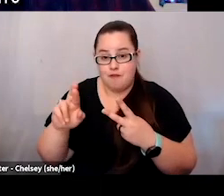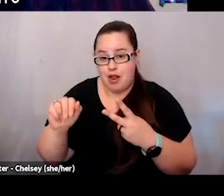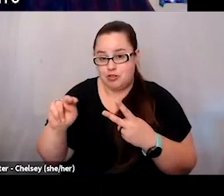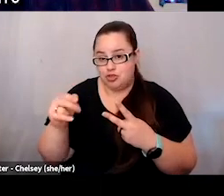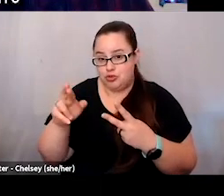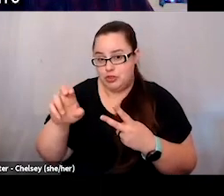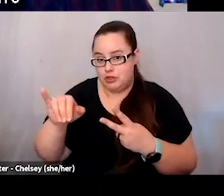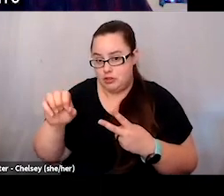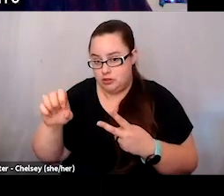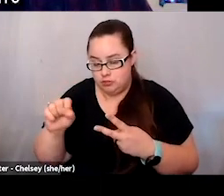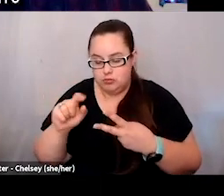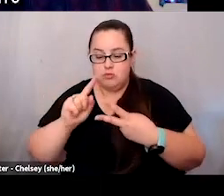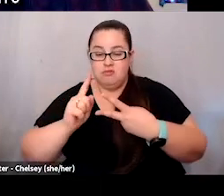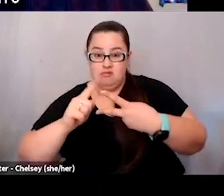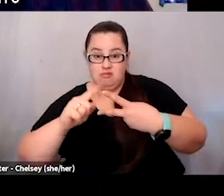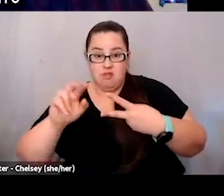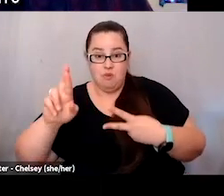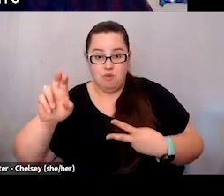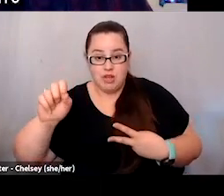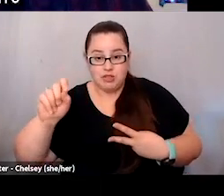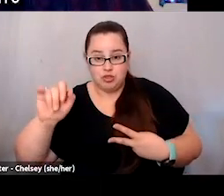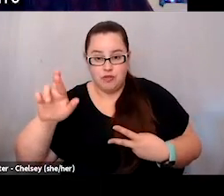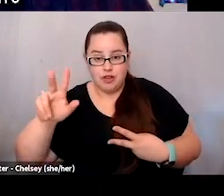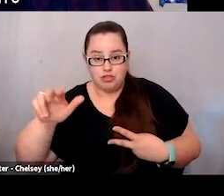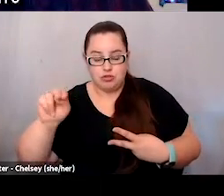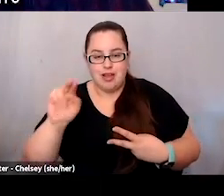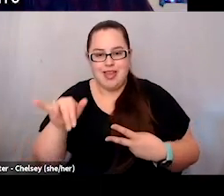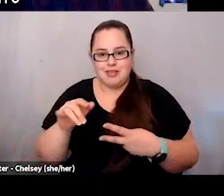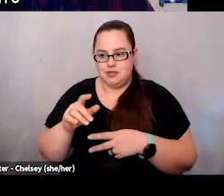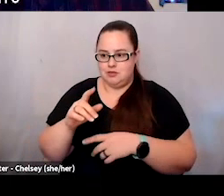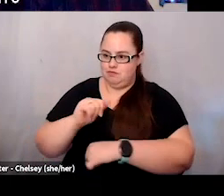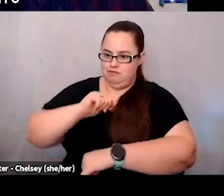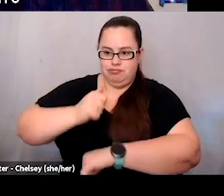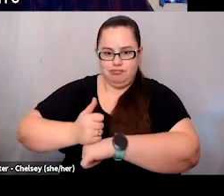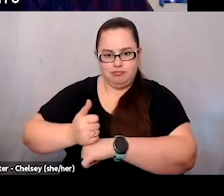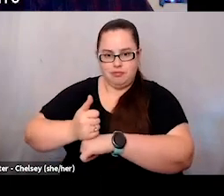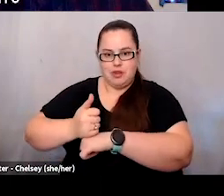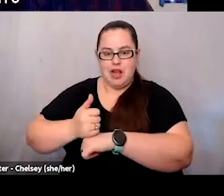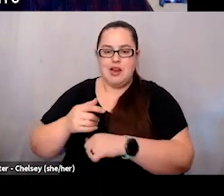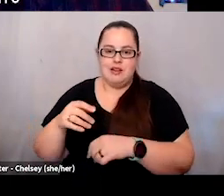reservation basically is a designated Native American territory. So as Westerners are